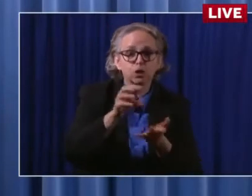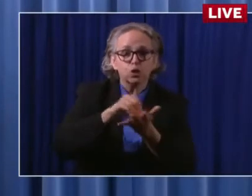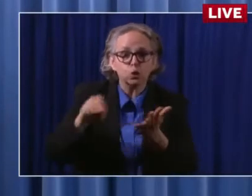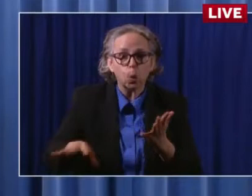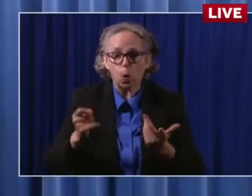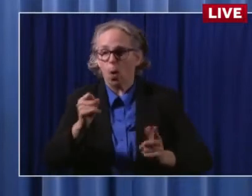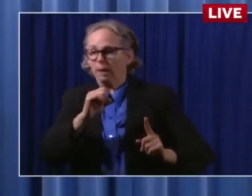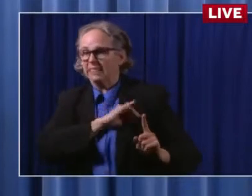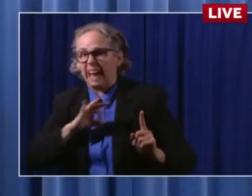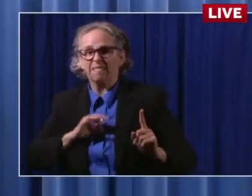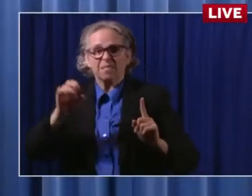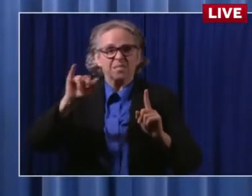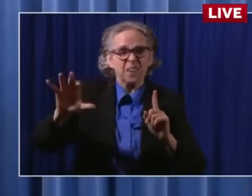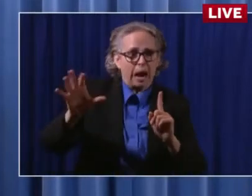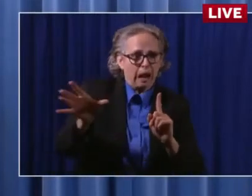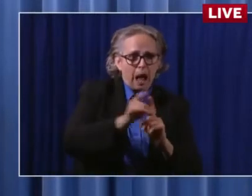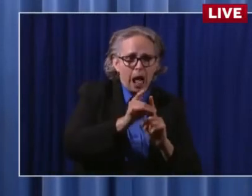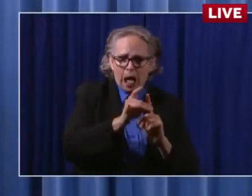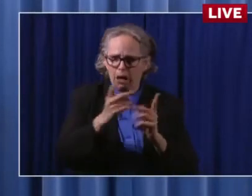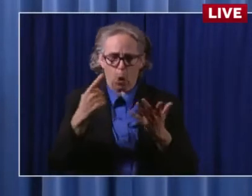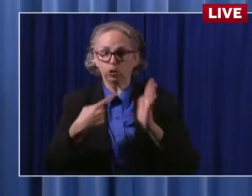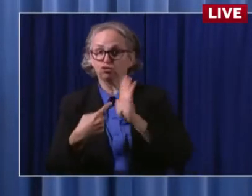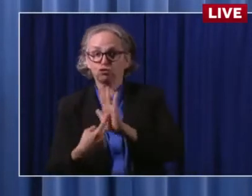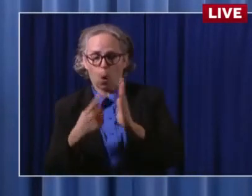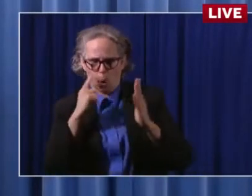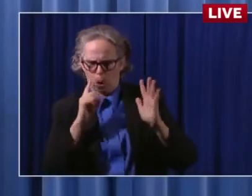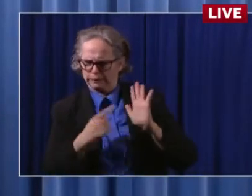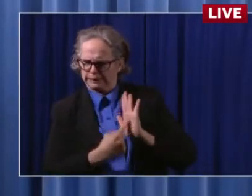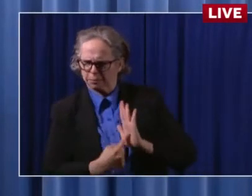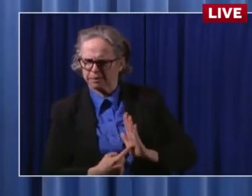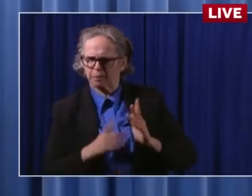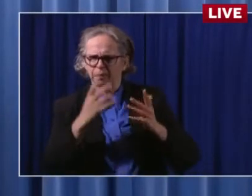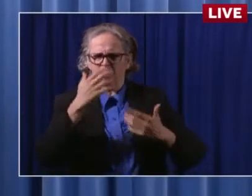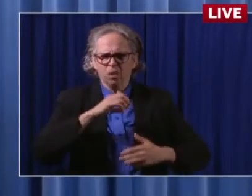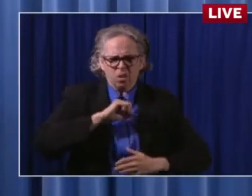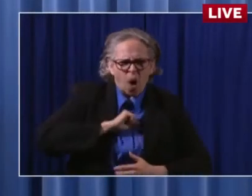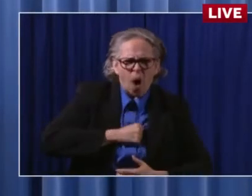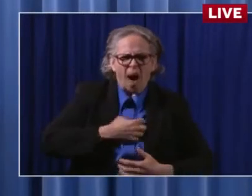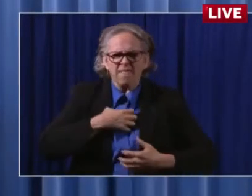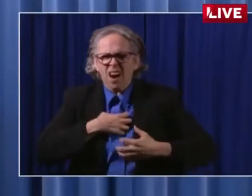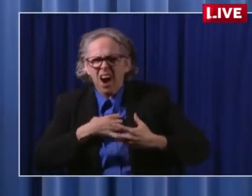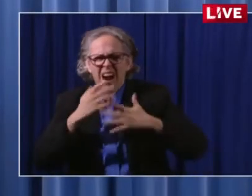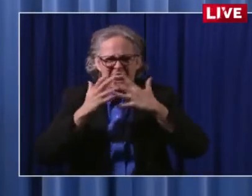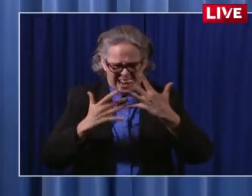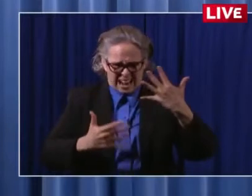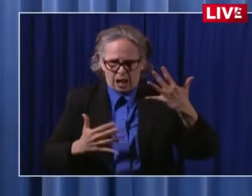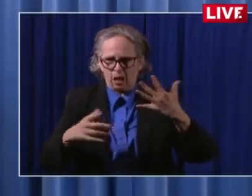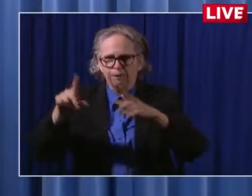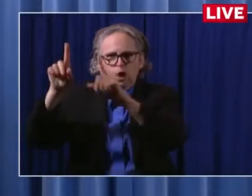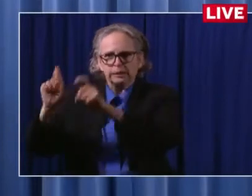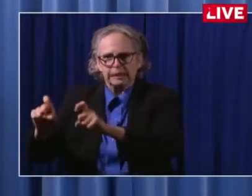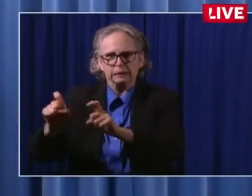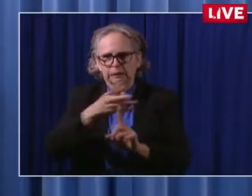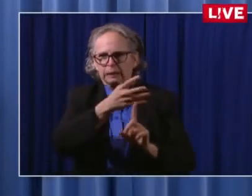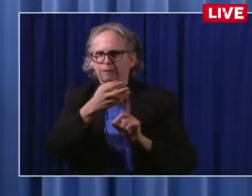AND THE ISOLATION OF THOSE STUDENTS SHOWING SYMPTOMS, THOSE FACULTY AND STAFF MEMBERS, AS WELL.